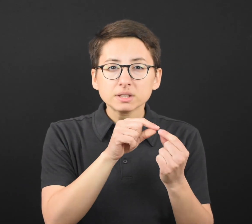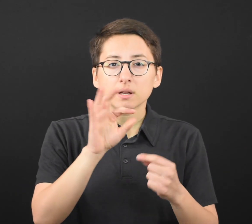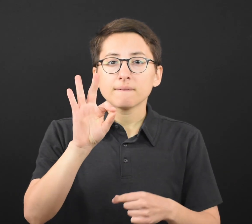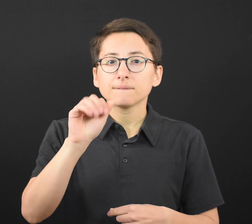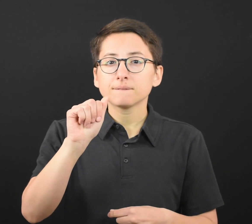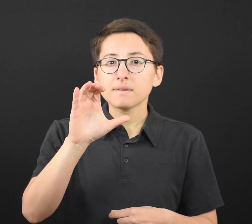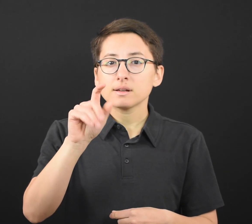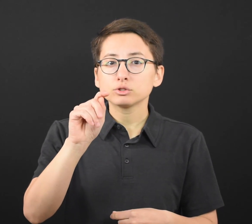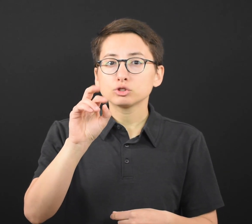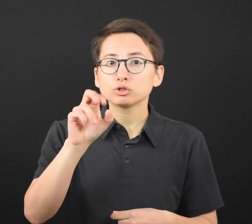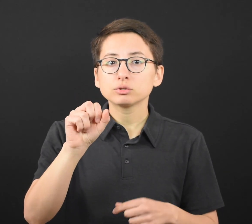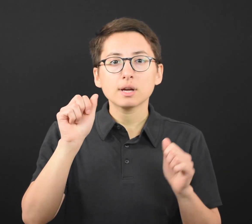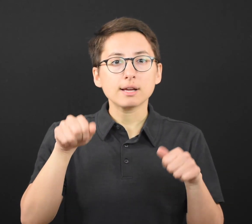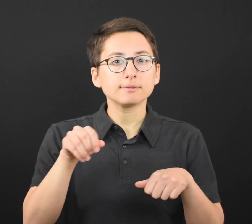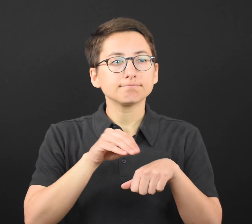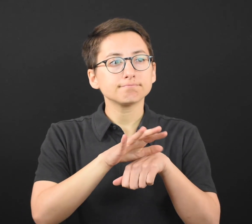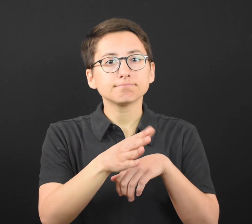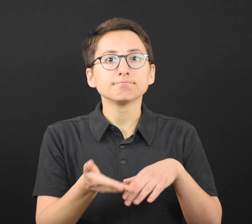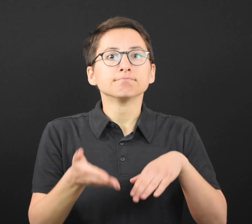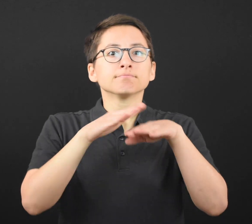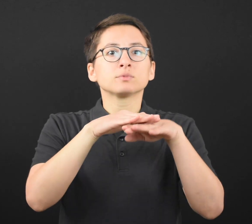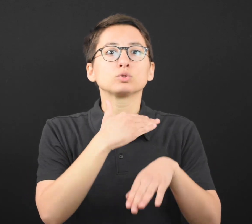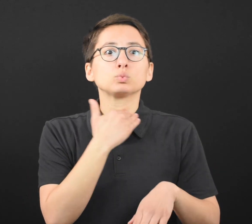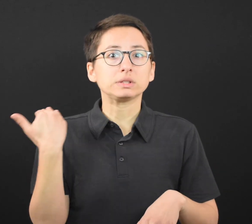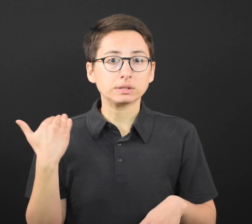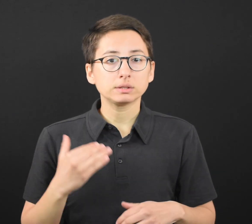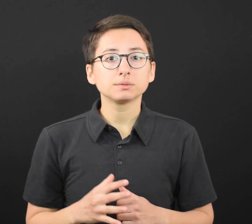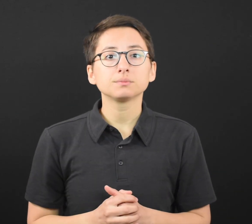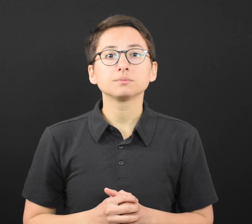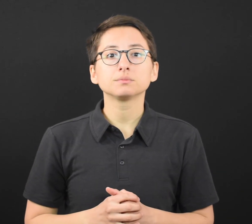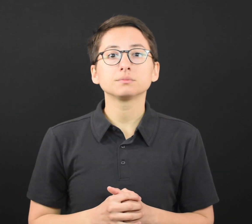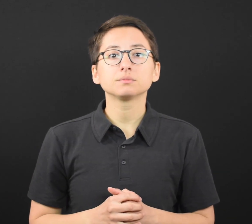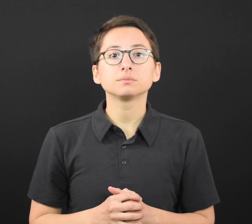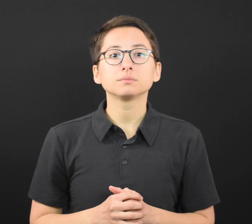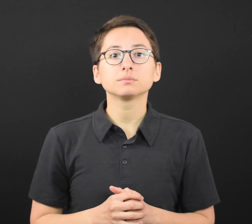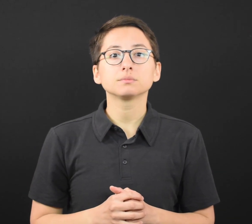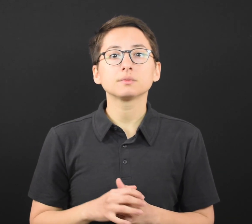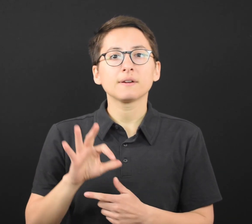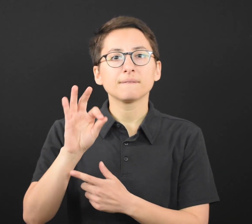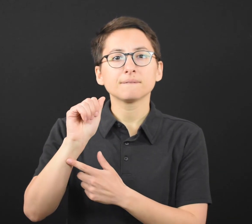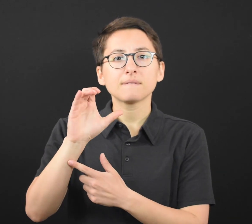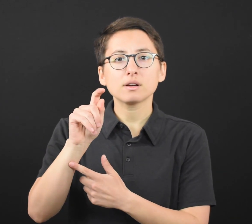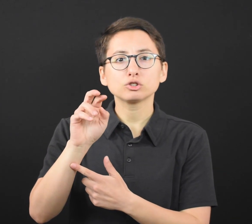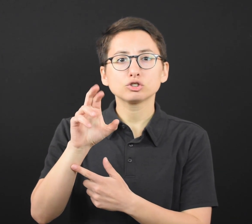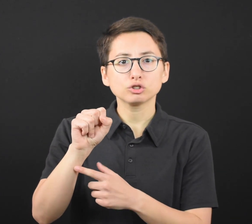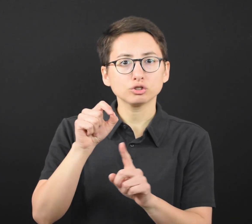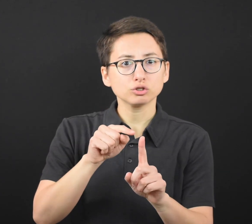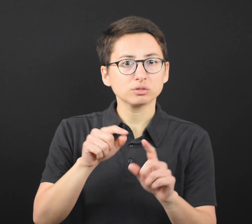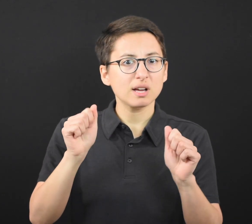Certain Factors Can Increase Risk Other factors can further increase